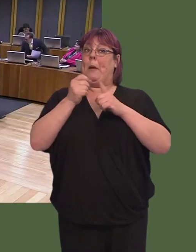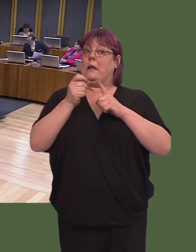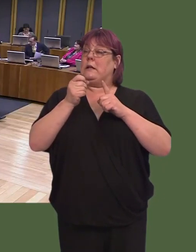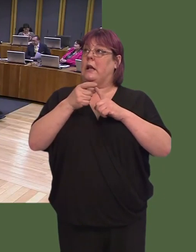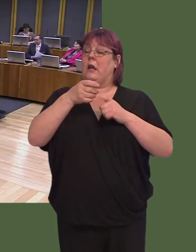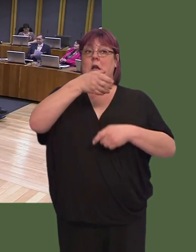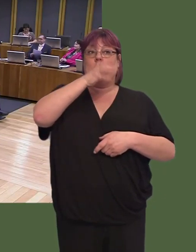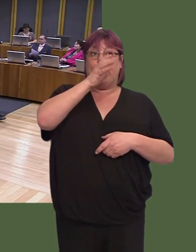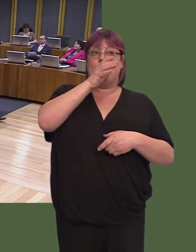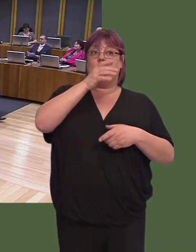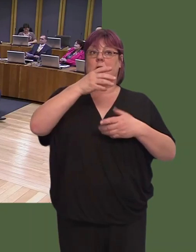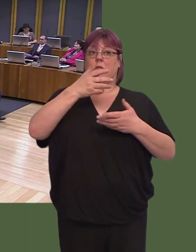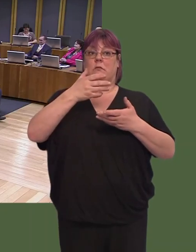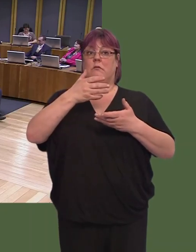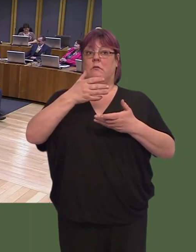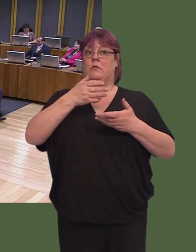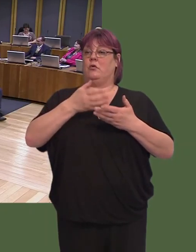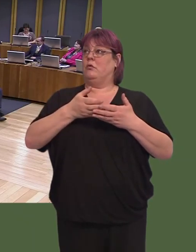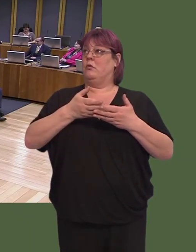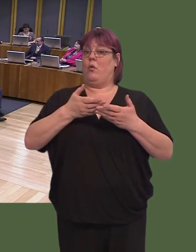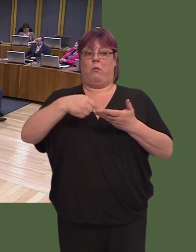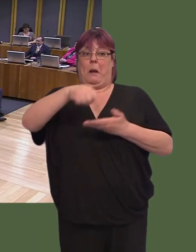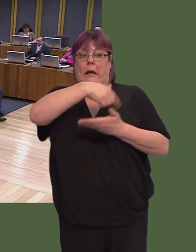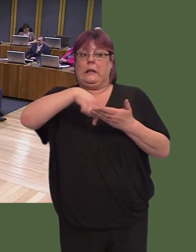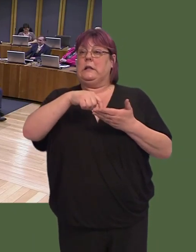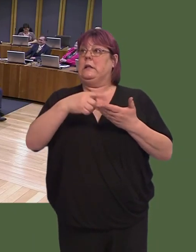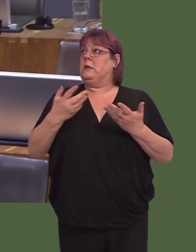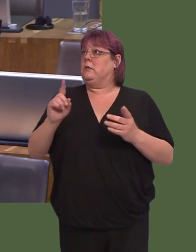Julie James AM: I think it's a very laudable aim.